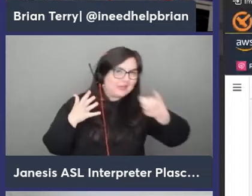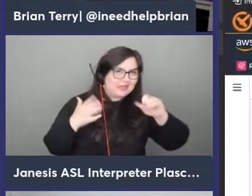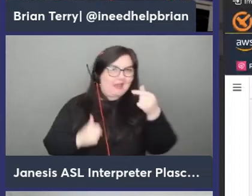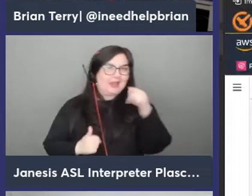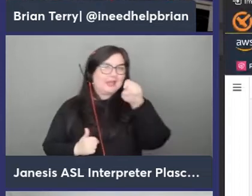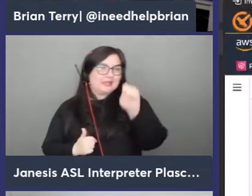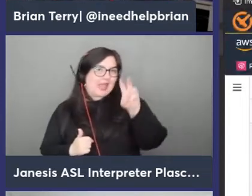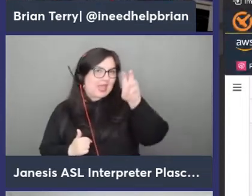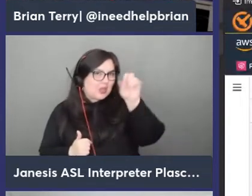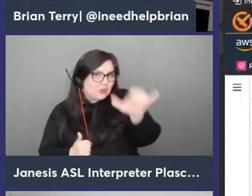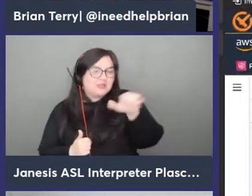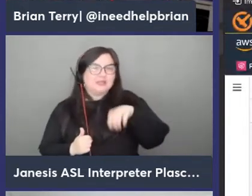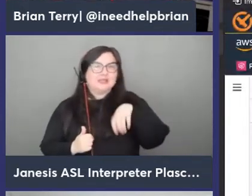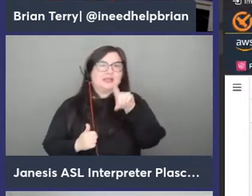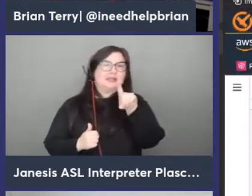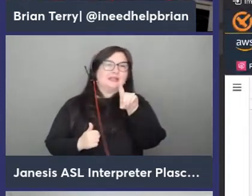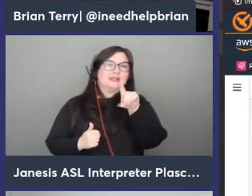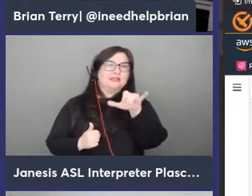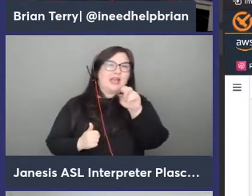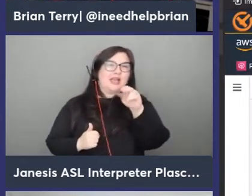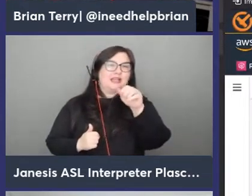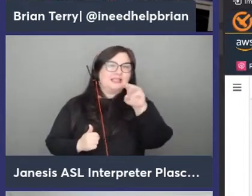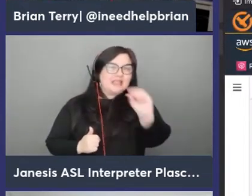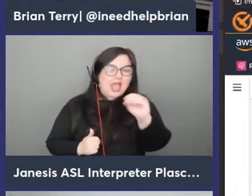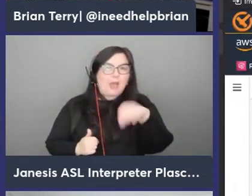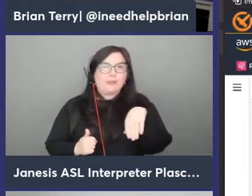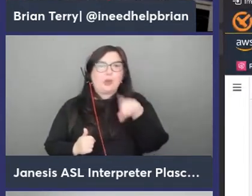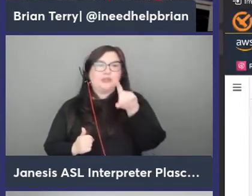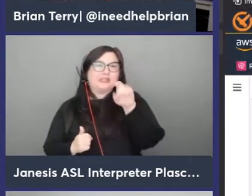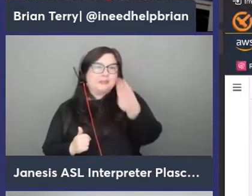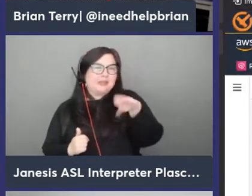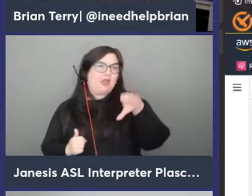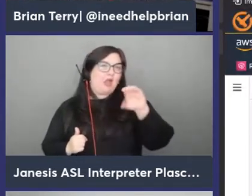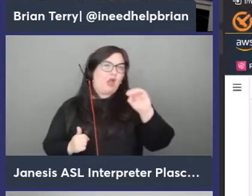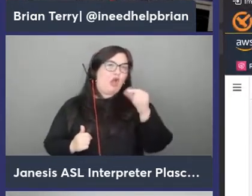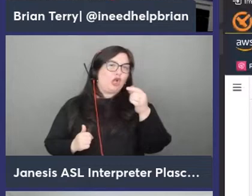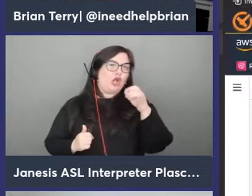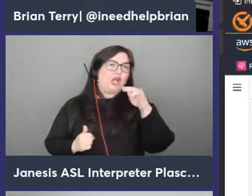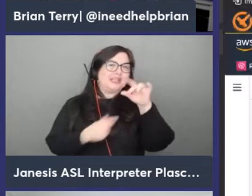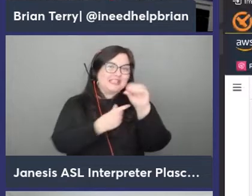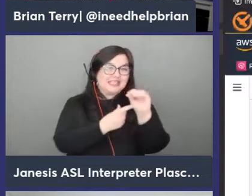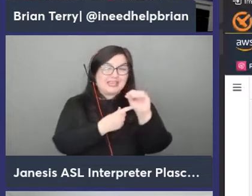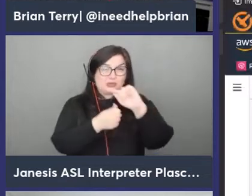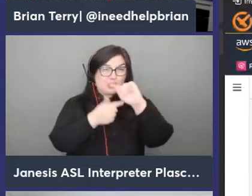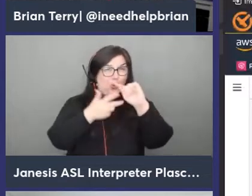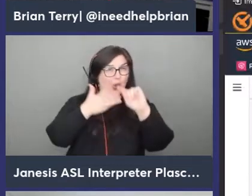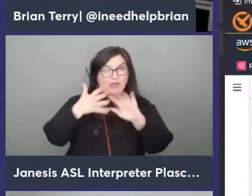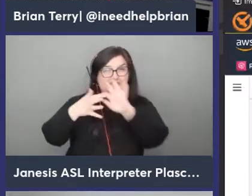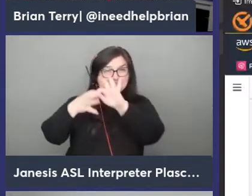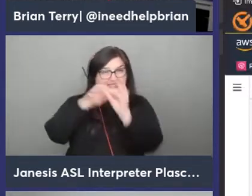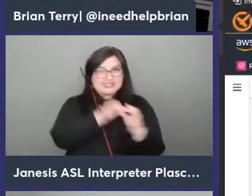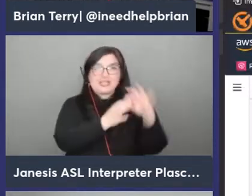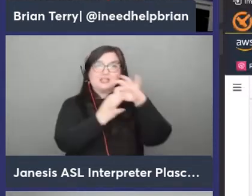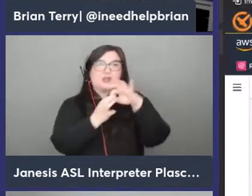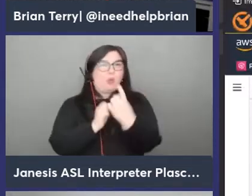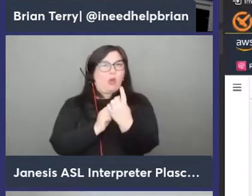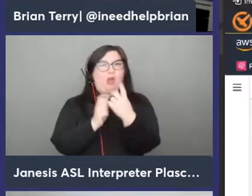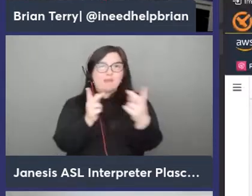There's DynamoDB in there, there's Cognito in there. So we kind of like stitched all of these things together in one place for you so that you don't have